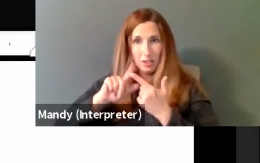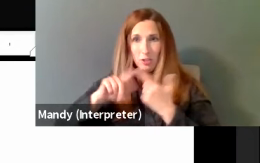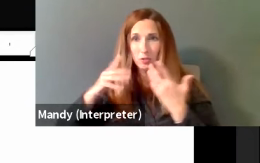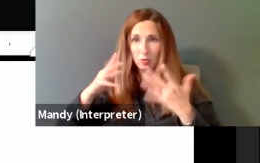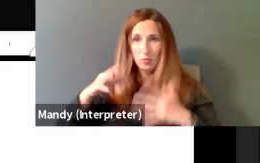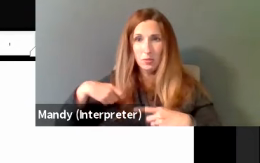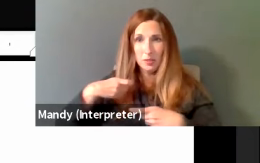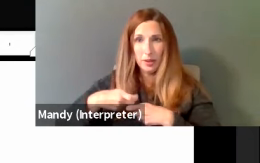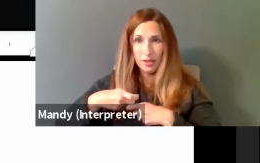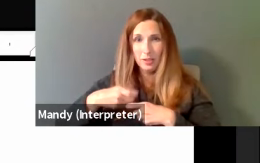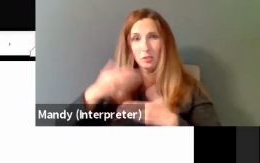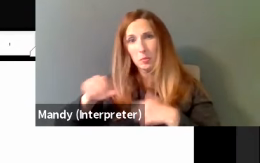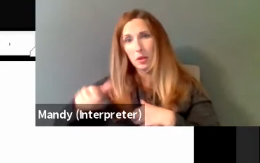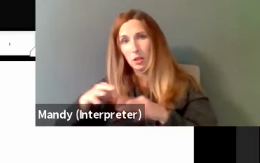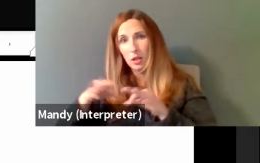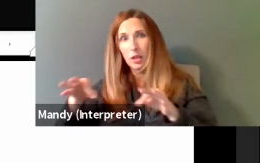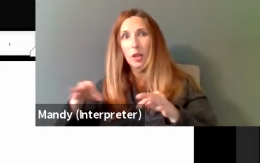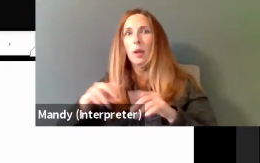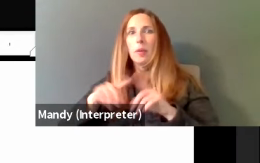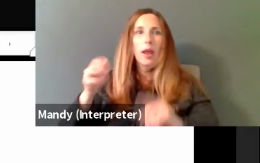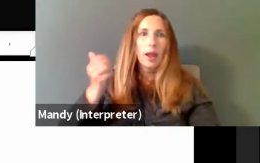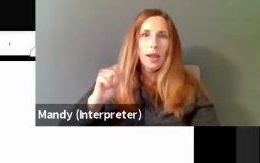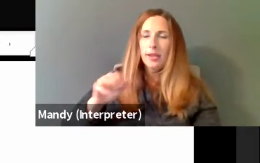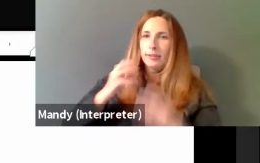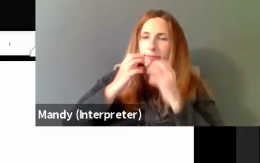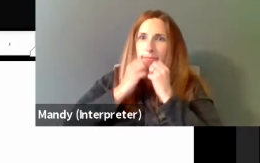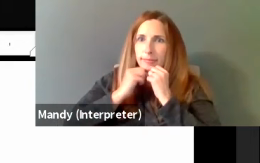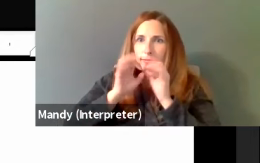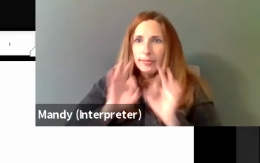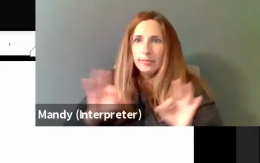For sure vital documents are the ones that well